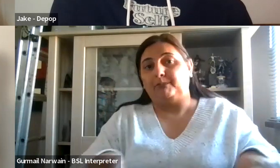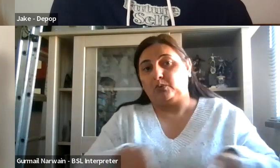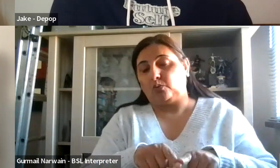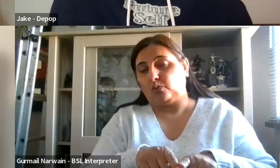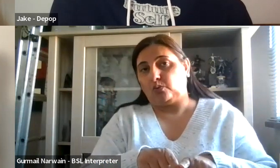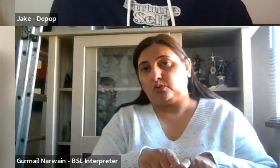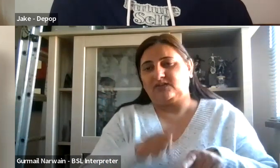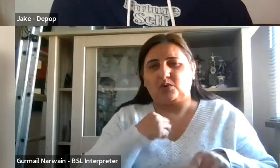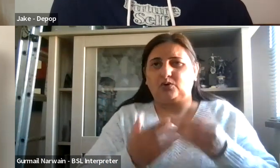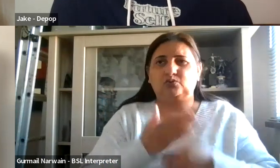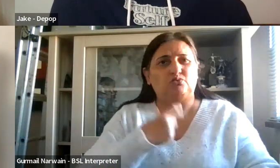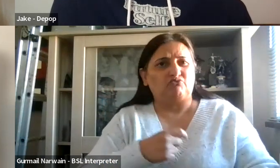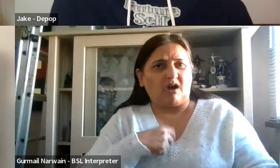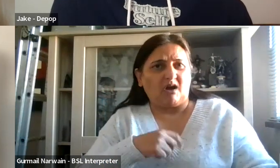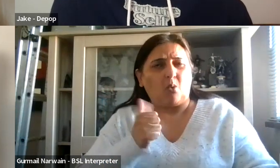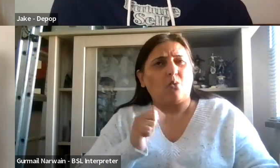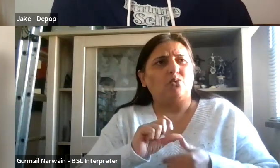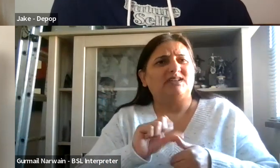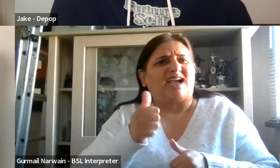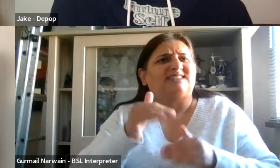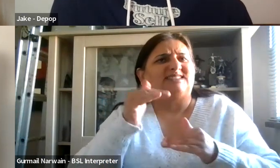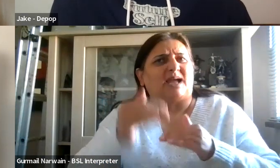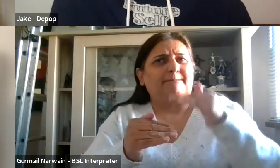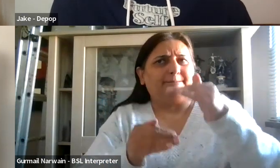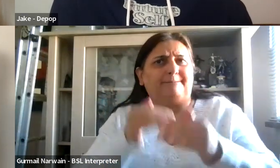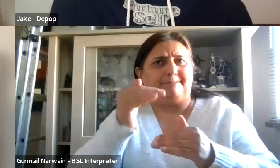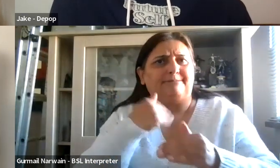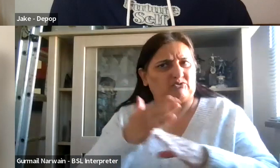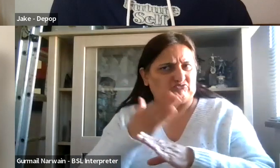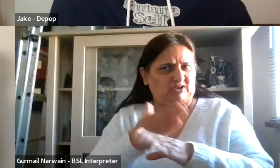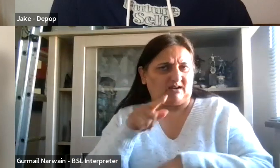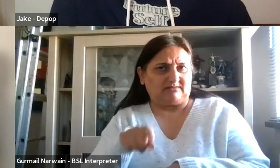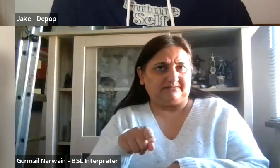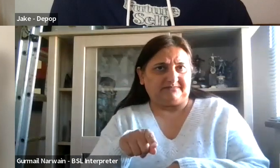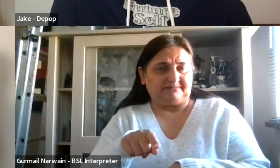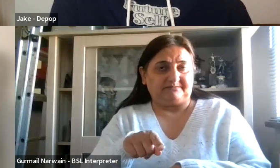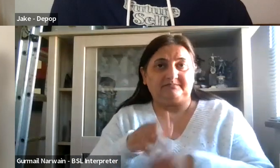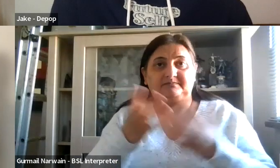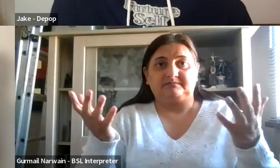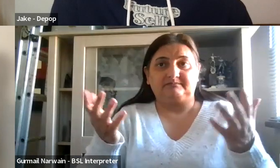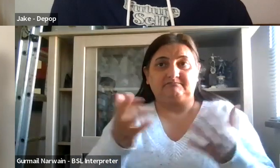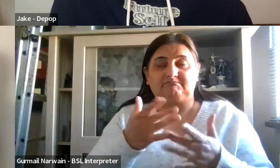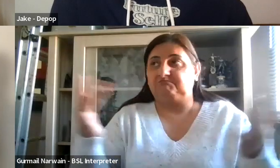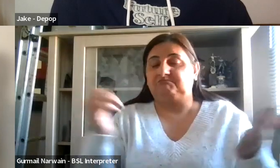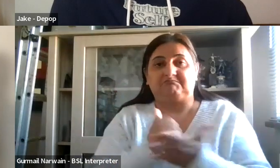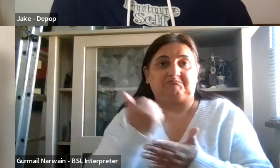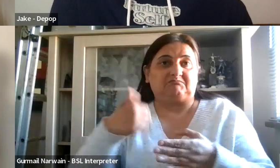new role, or that the next step in in your career, with any any of the fantastic inclusive employers like the role or the next step in your career with any of the fantastic inclusive employers like